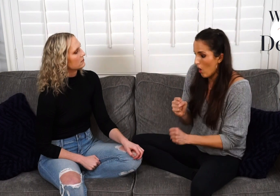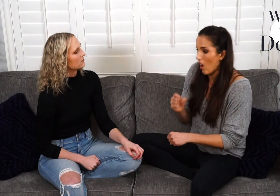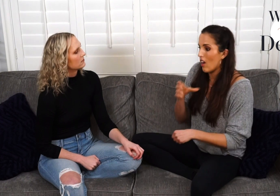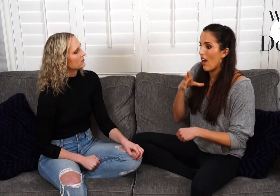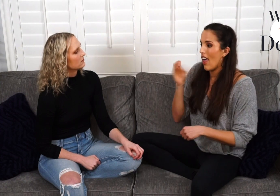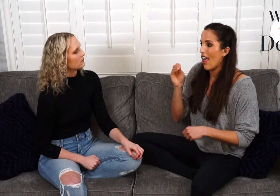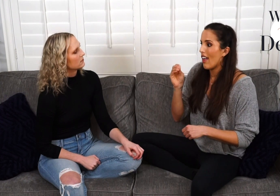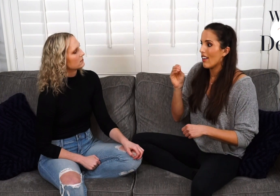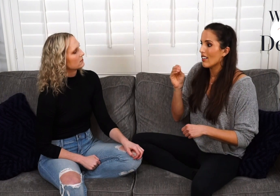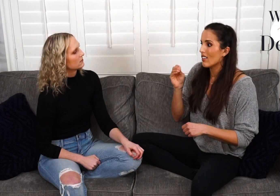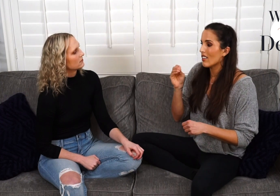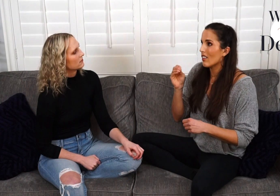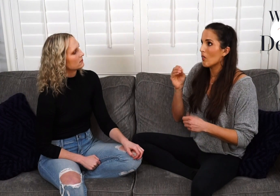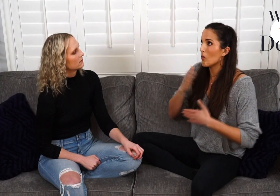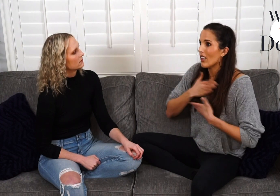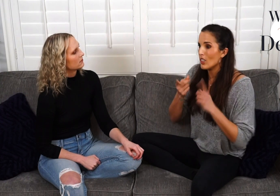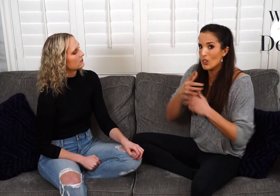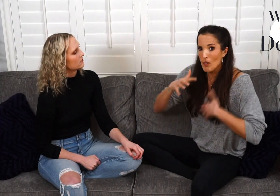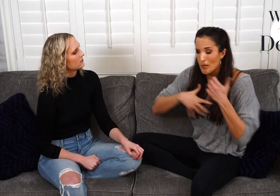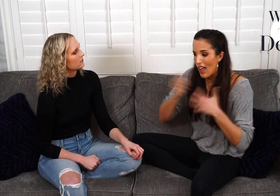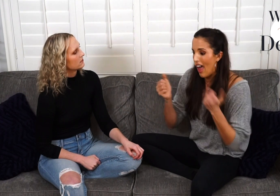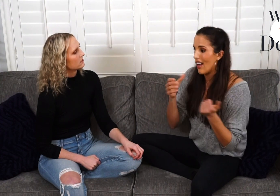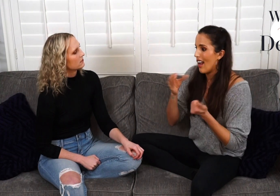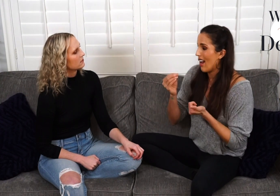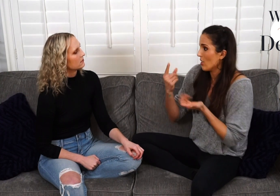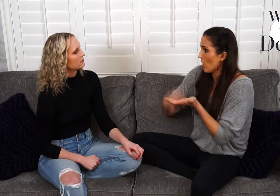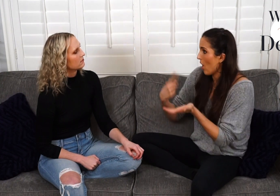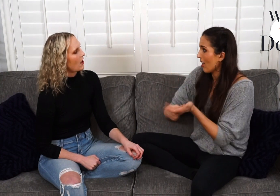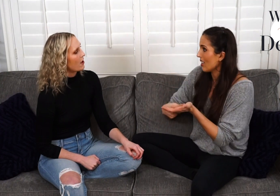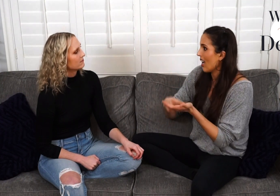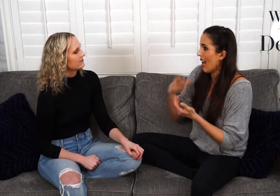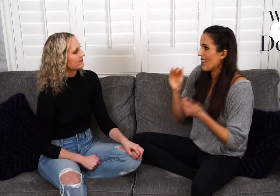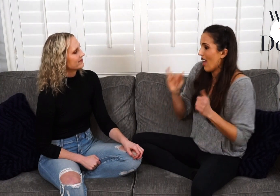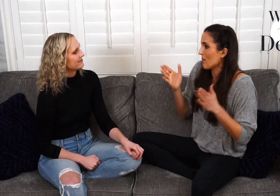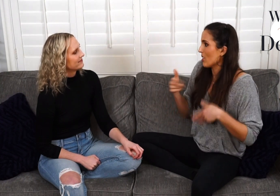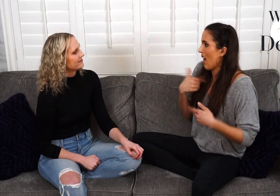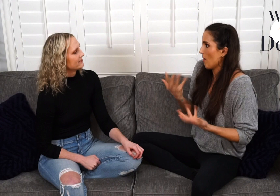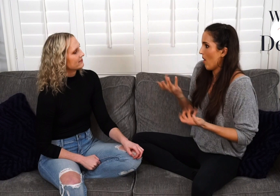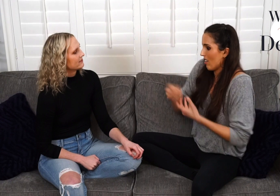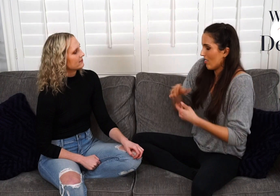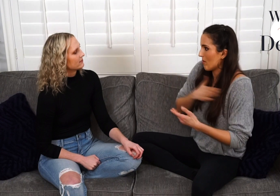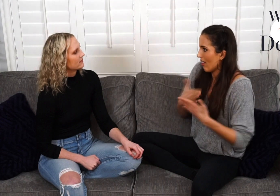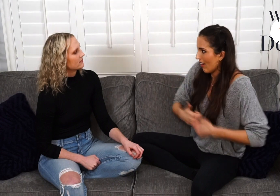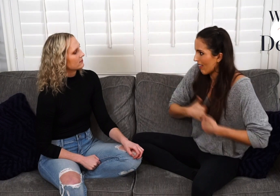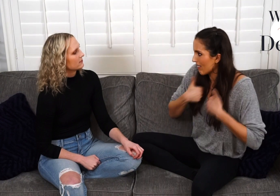strong and willing to unpack and talk about it. And that's the person I want to include in my